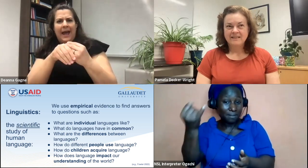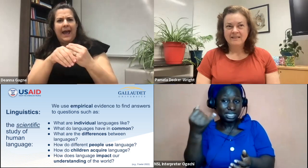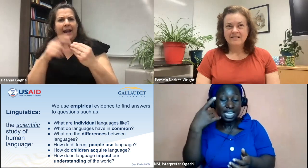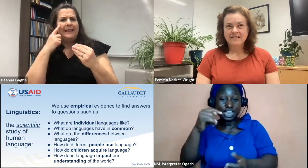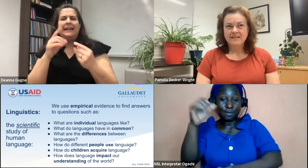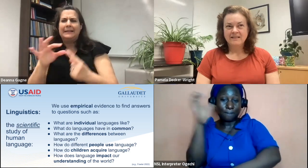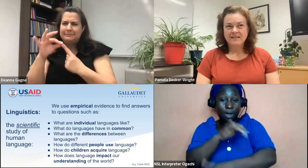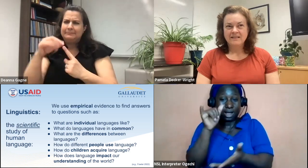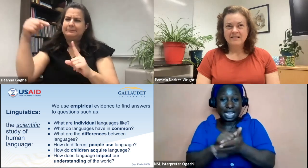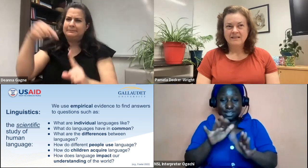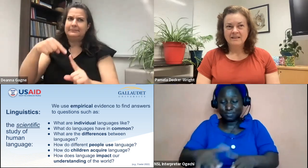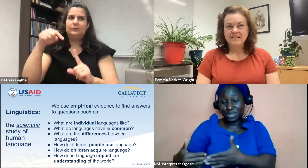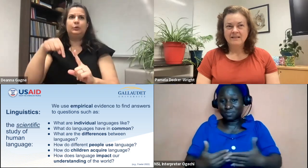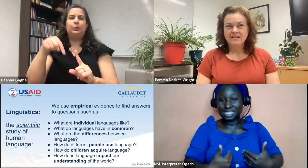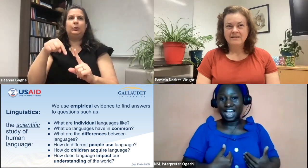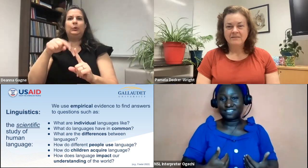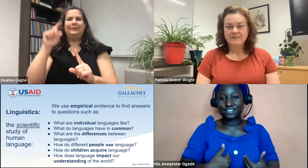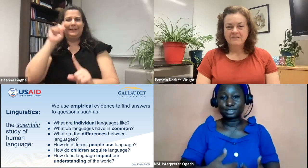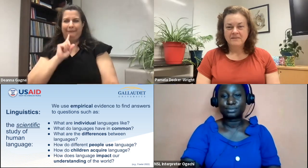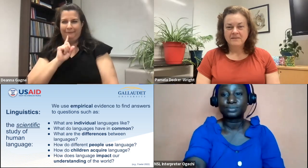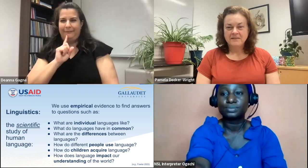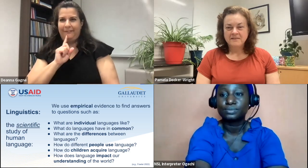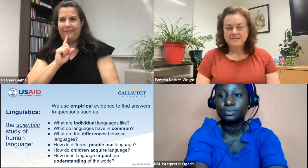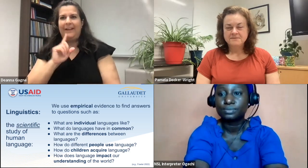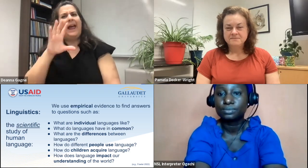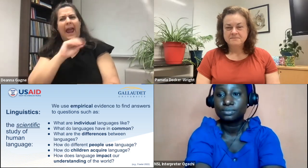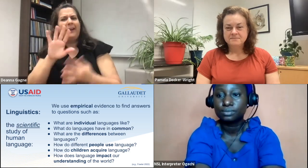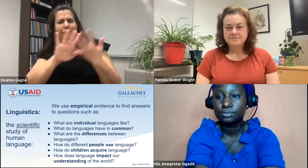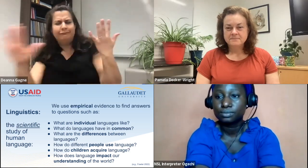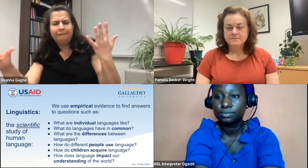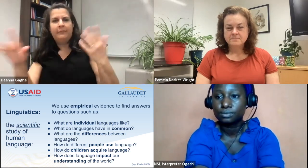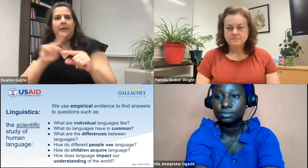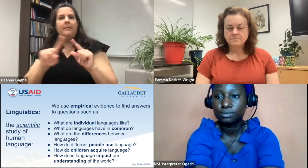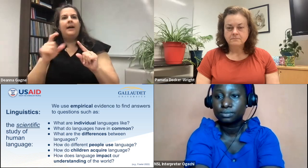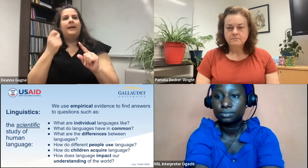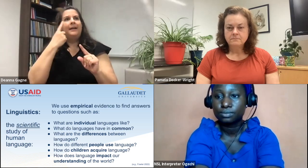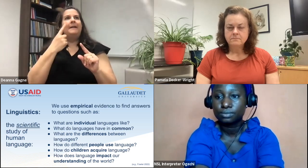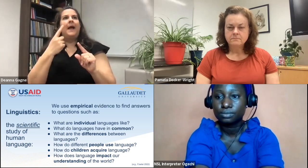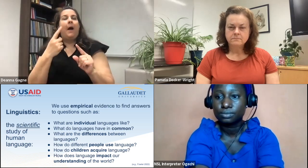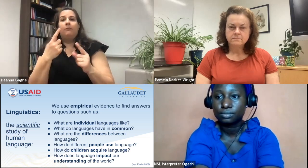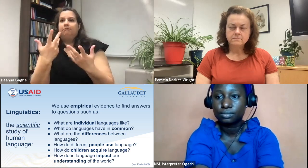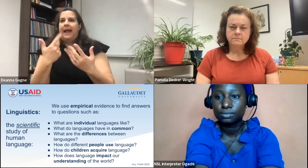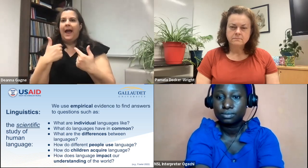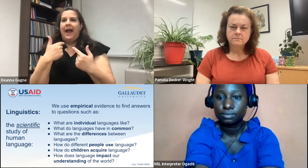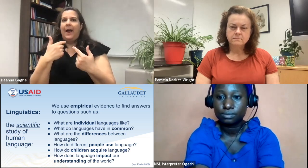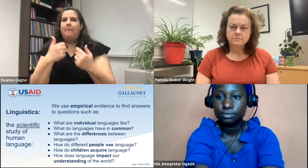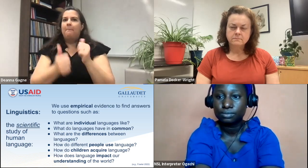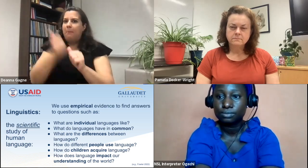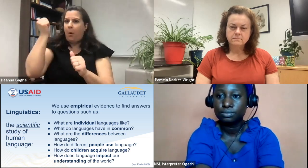I agree. No One other note that i'll add here is that that's unique to deaf populations is that